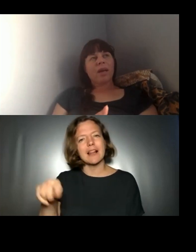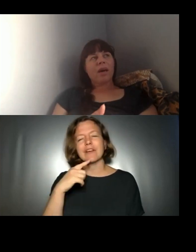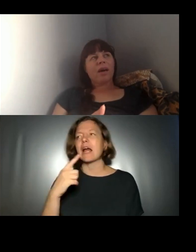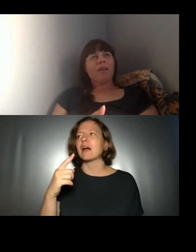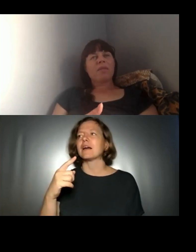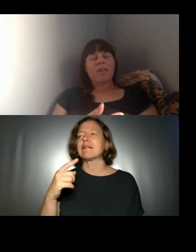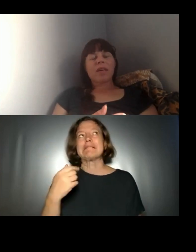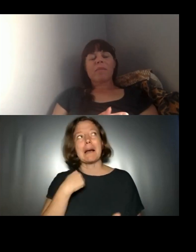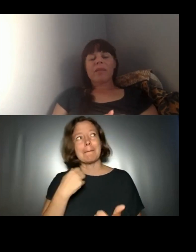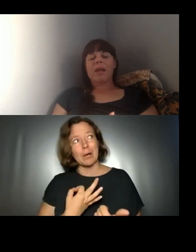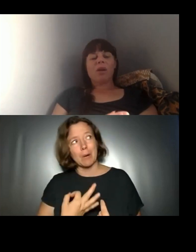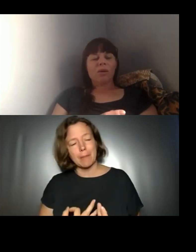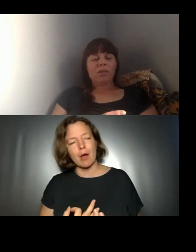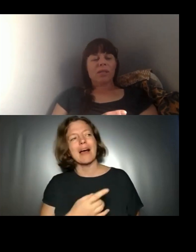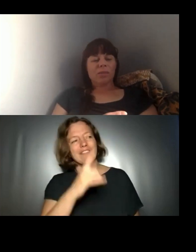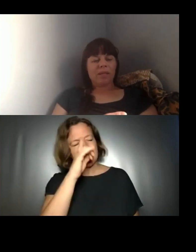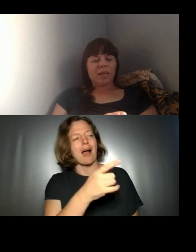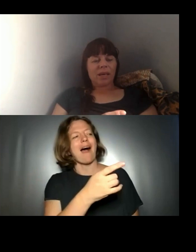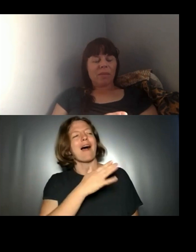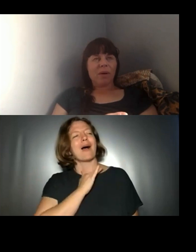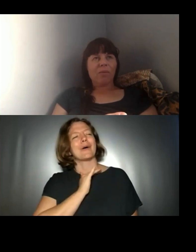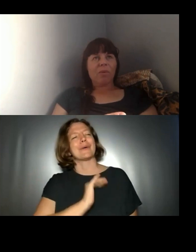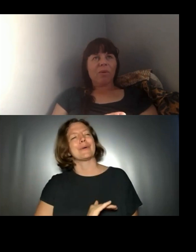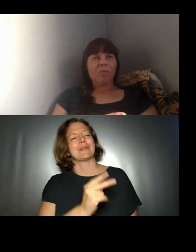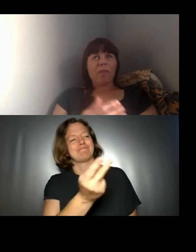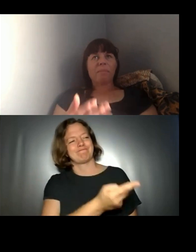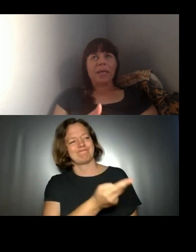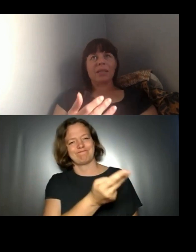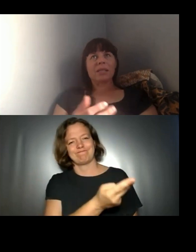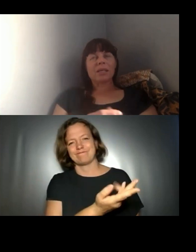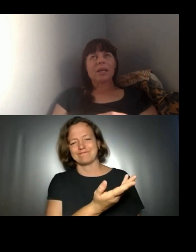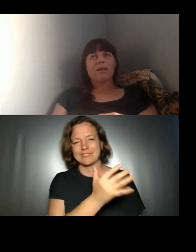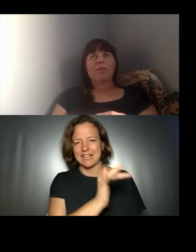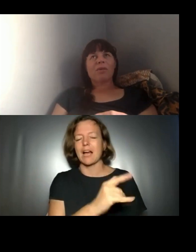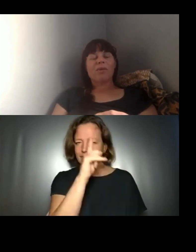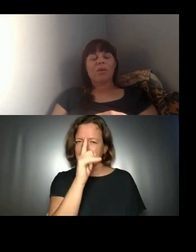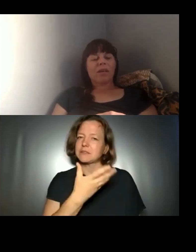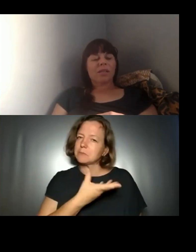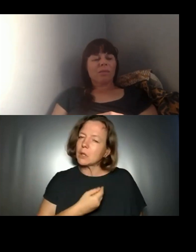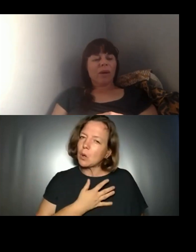And I've been thinking about that a lot since Wednesday, about what that means for all of us, that when